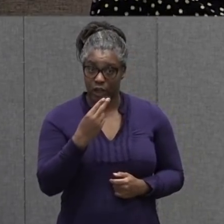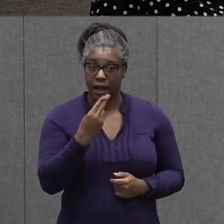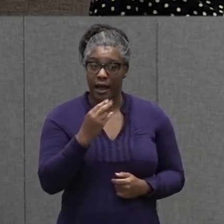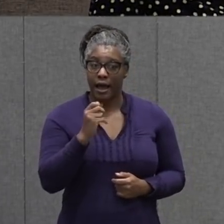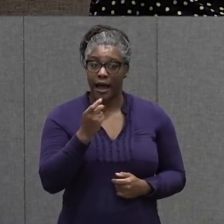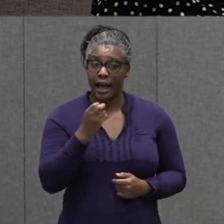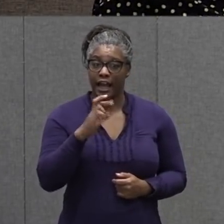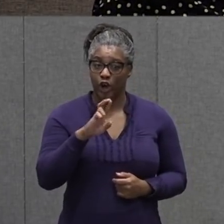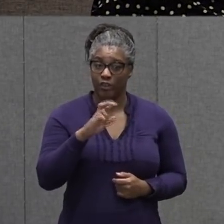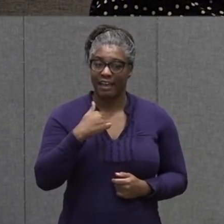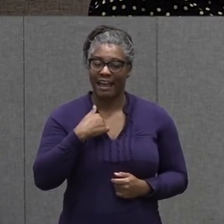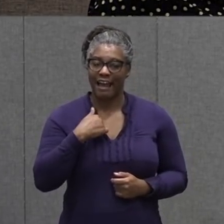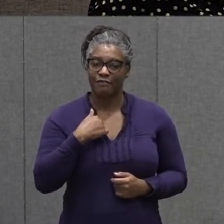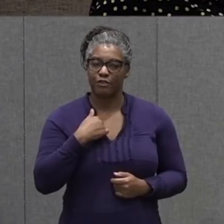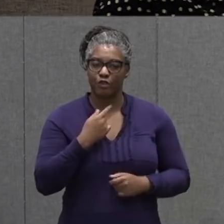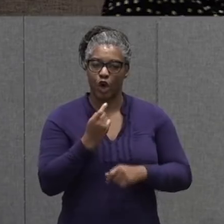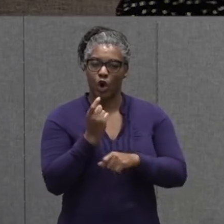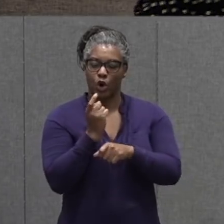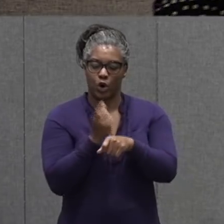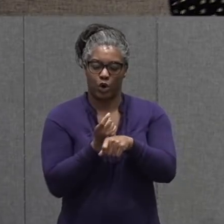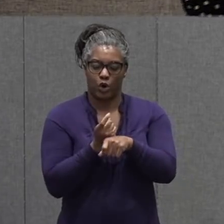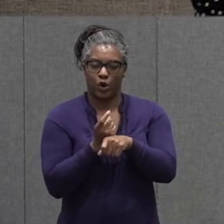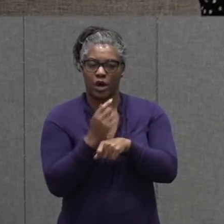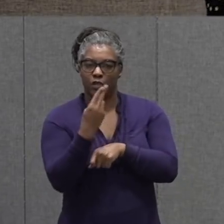and that they can hook onto animals and travel around.